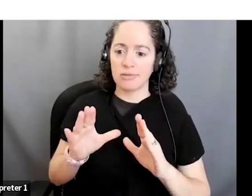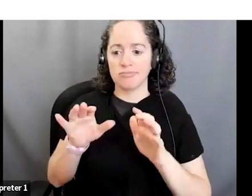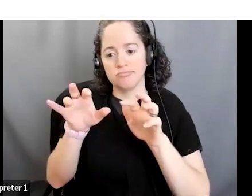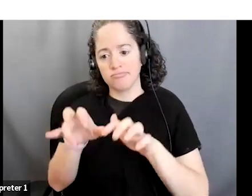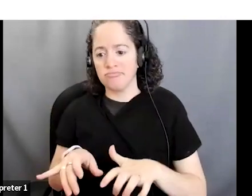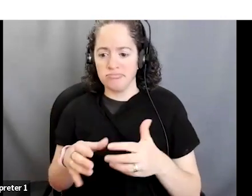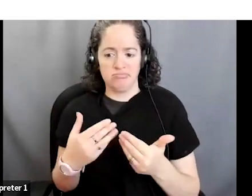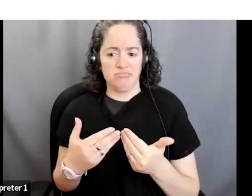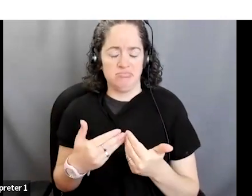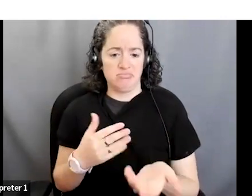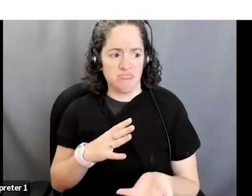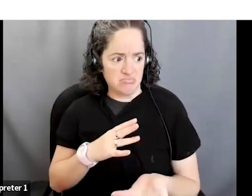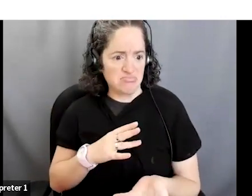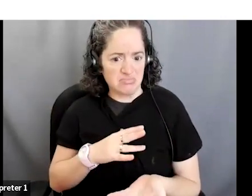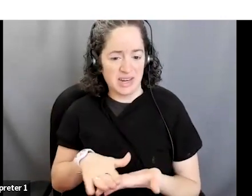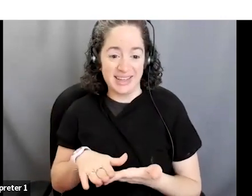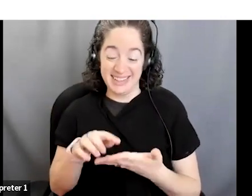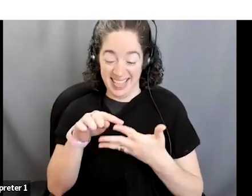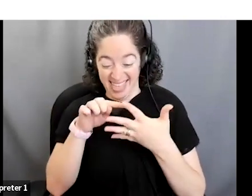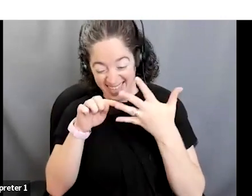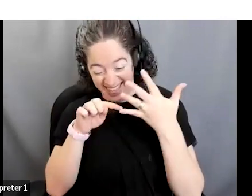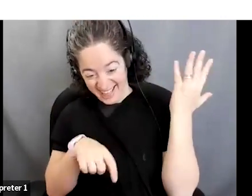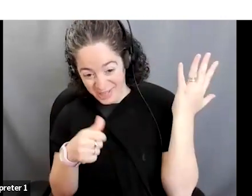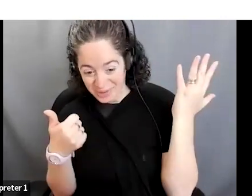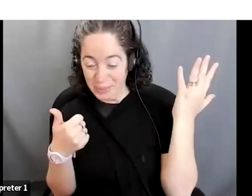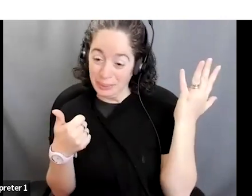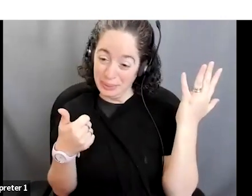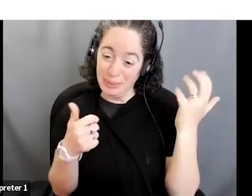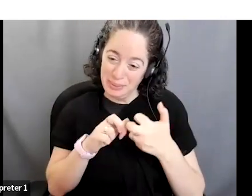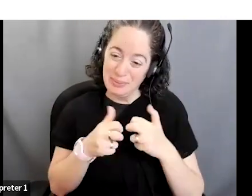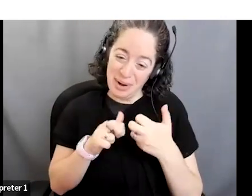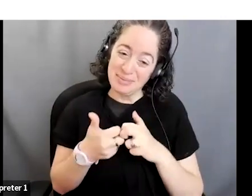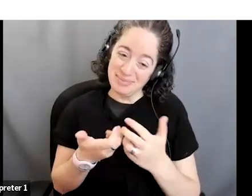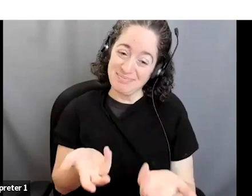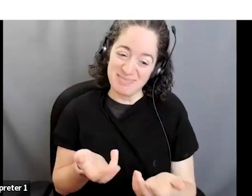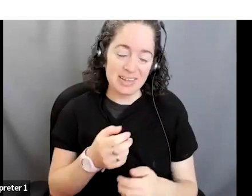On all of the others, we had issues. A lot of guesswork.